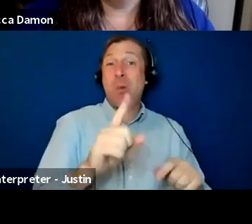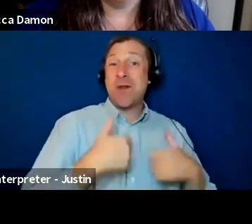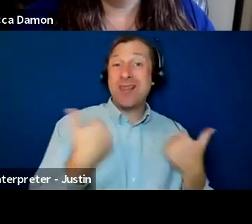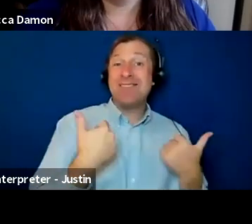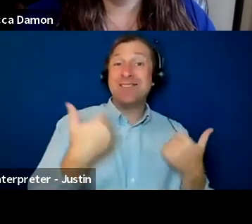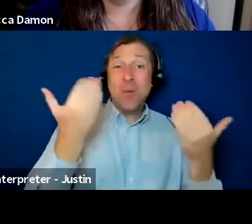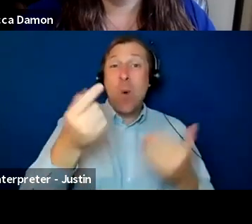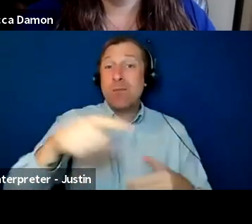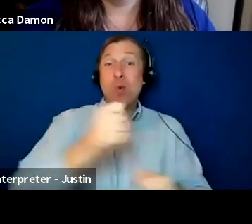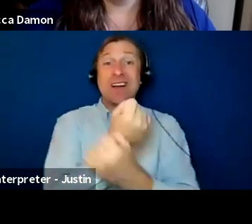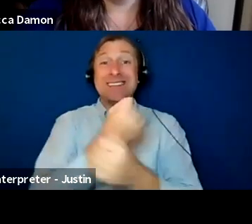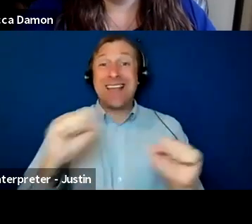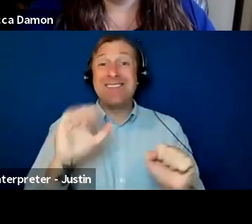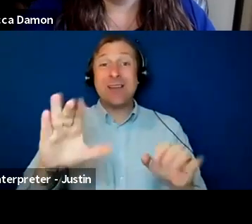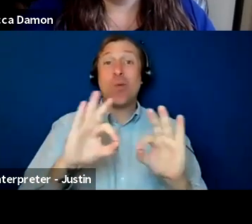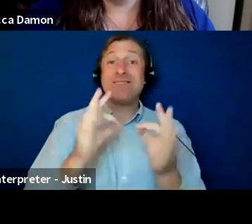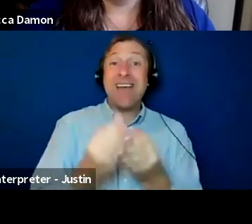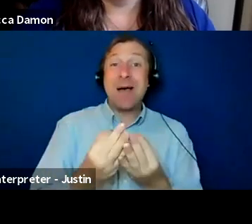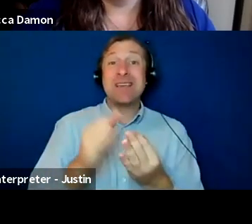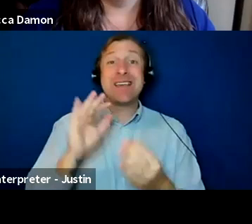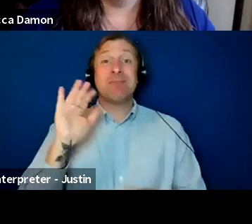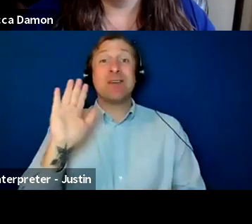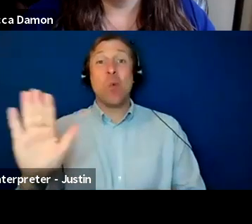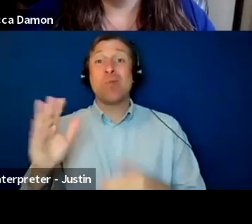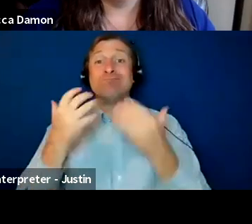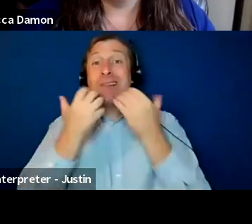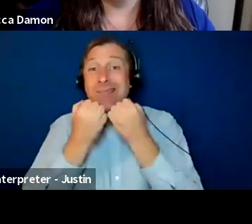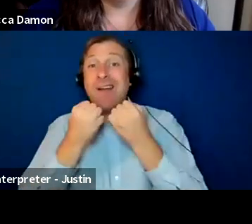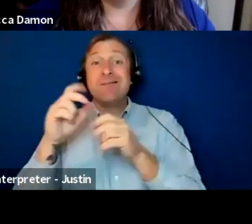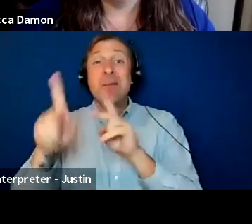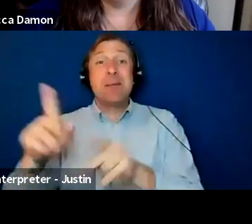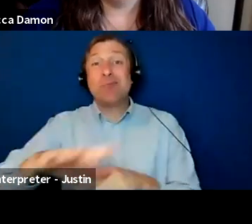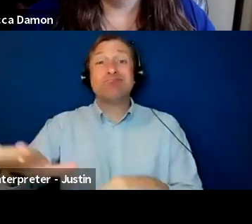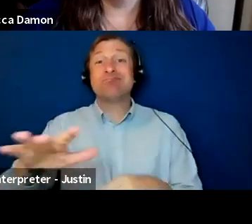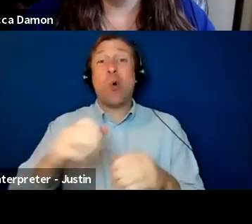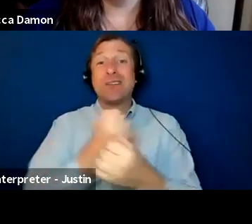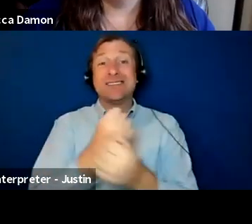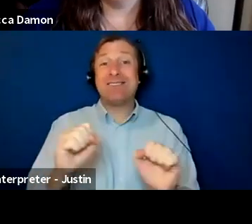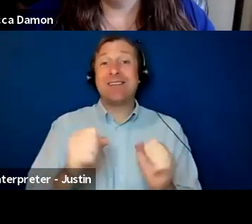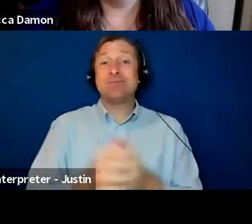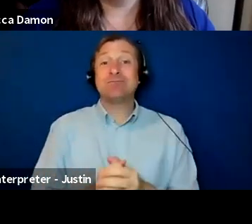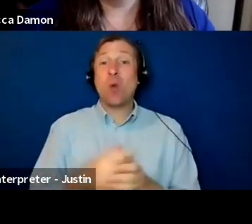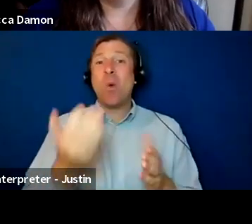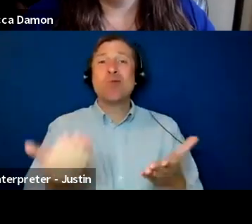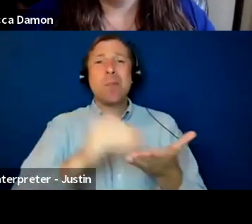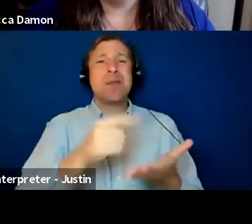families and loved ones safe and well. Let me echo just a great appreciation for the member leaders